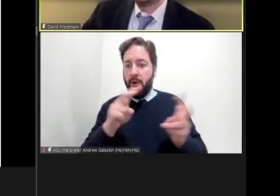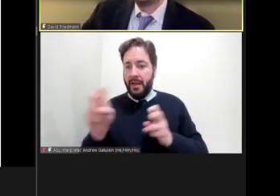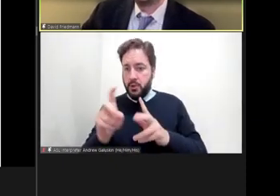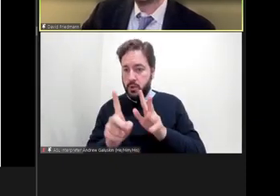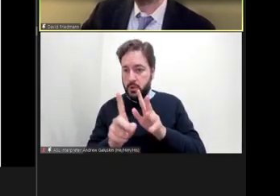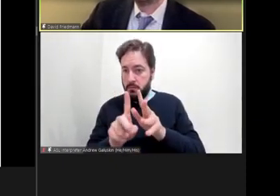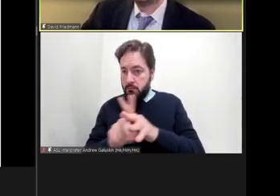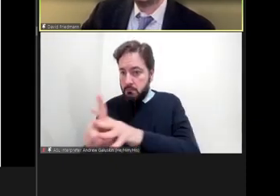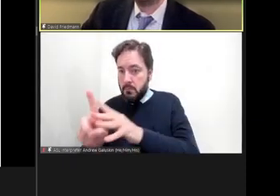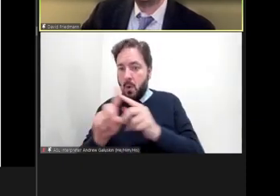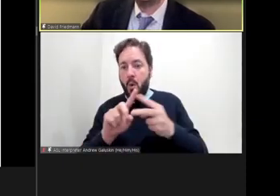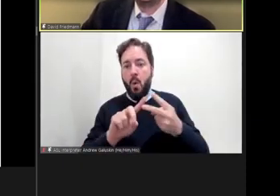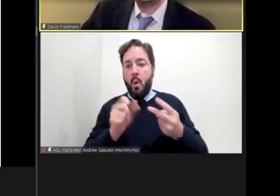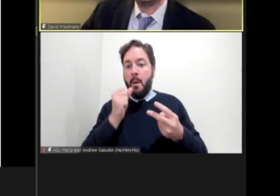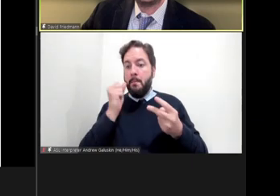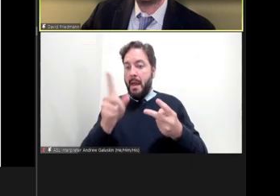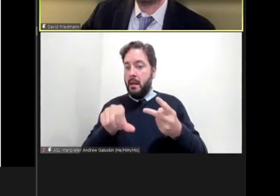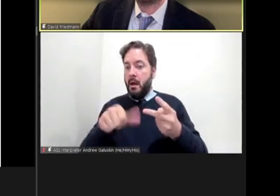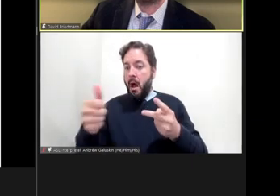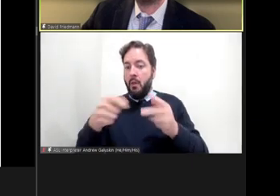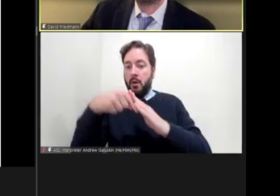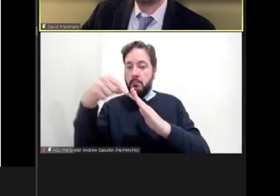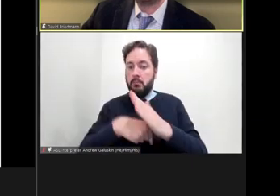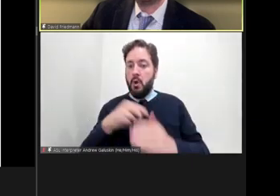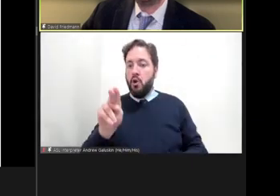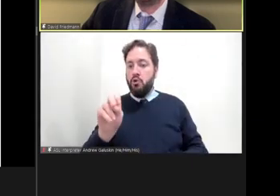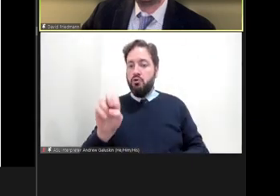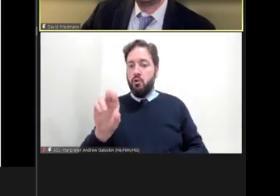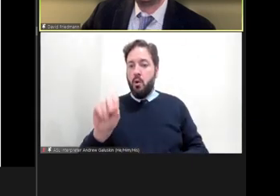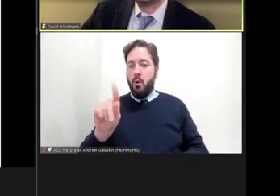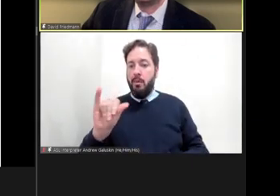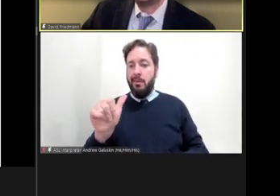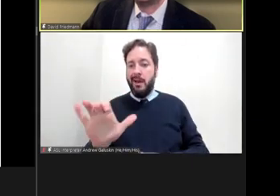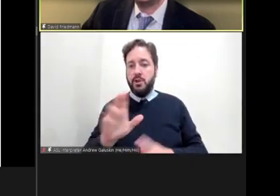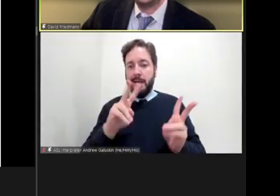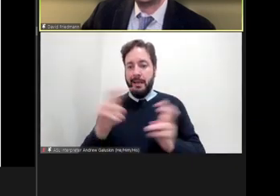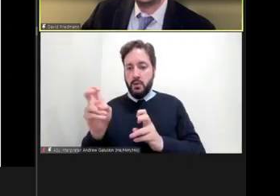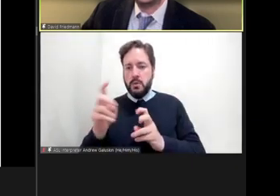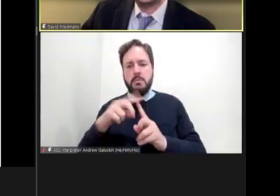Or there can be quite significant neurologic issues. And in a number of cases, you can actually